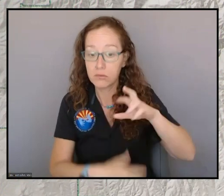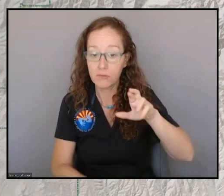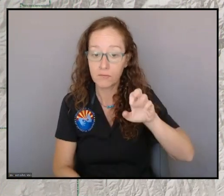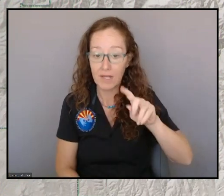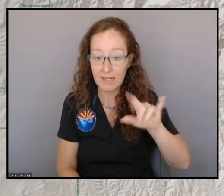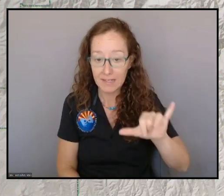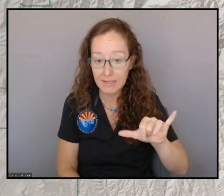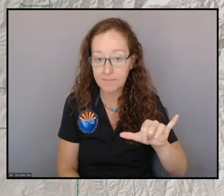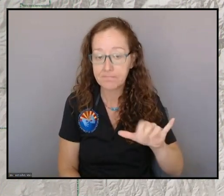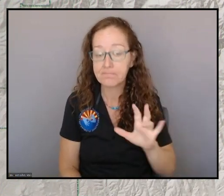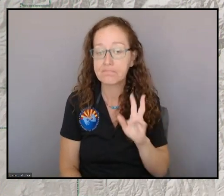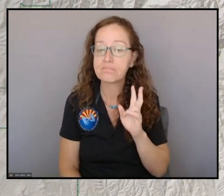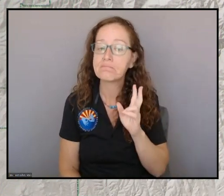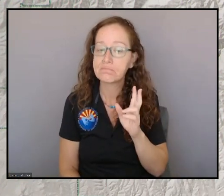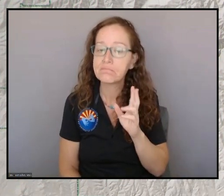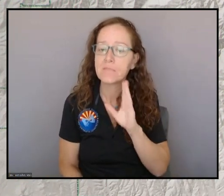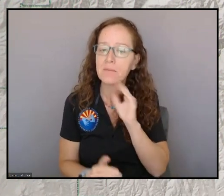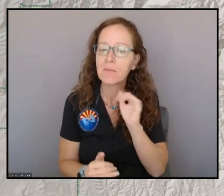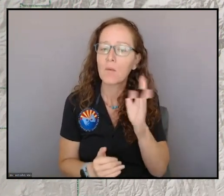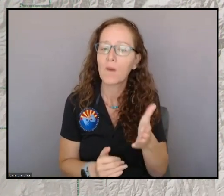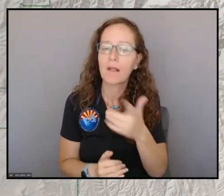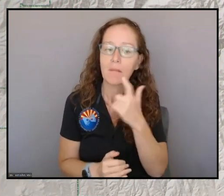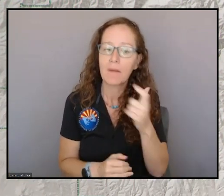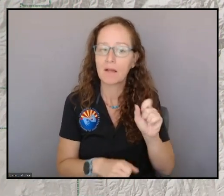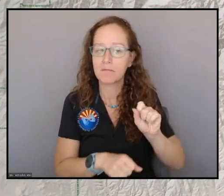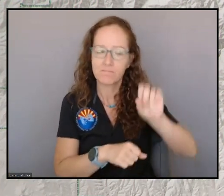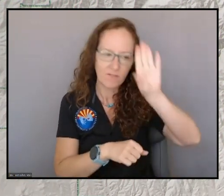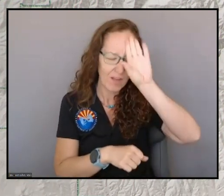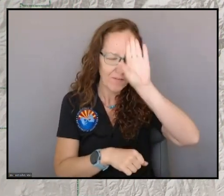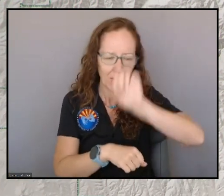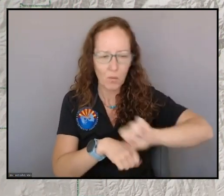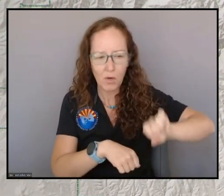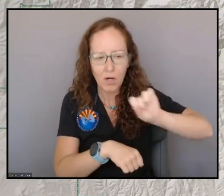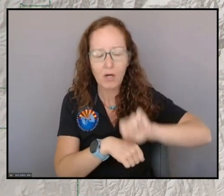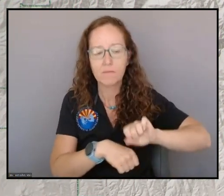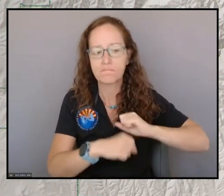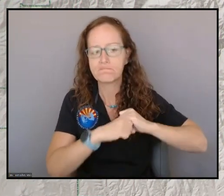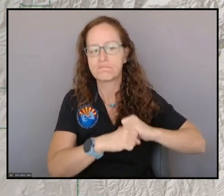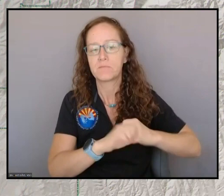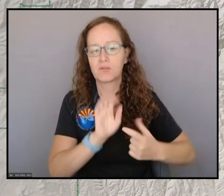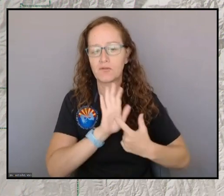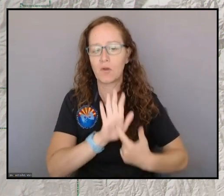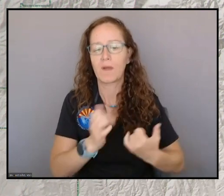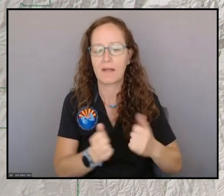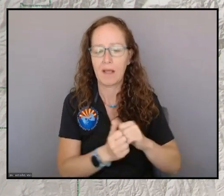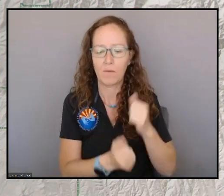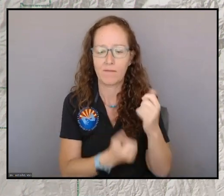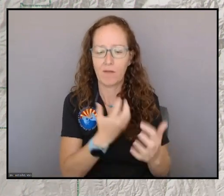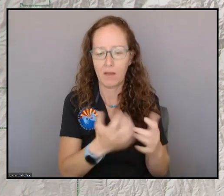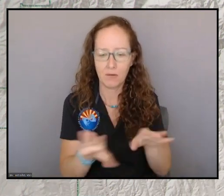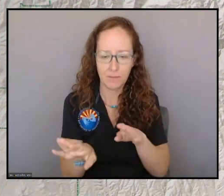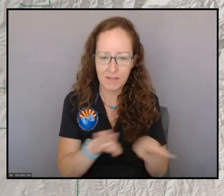efforts of the firefighters out there is starting to really reflect in the fire behavior and what we got going on right